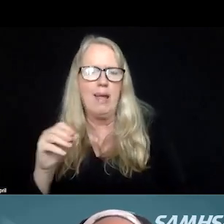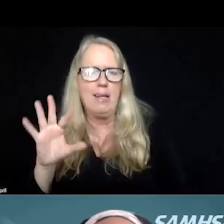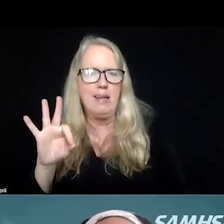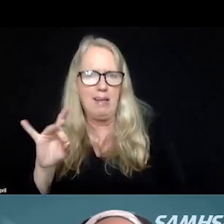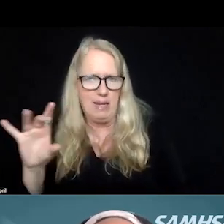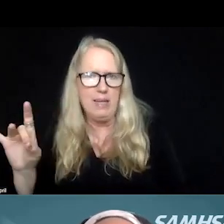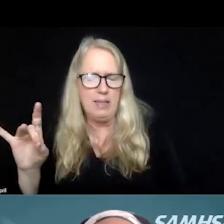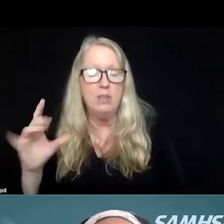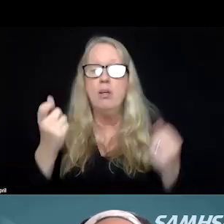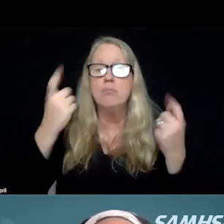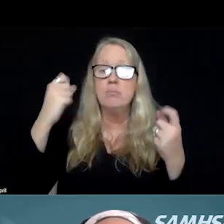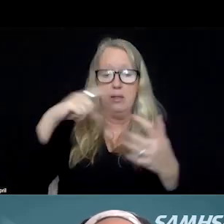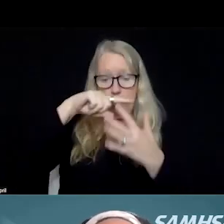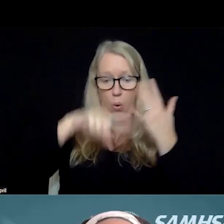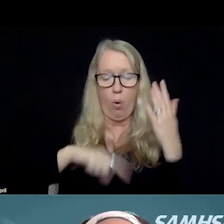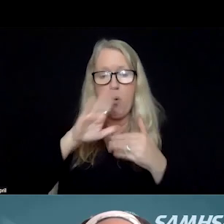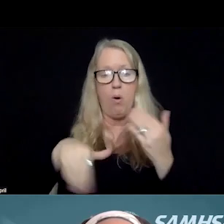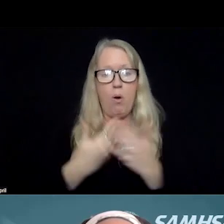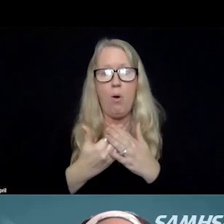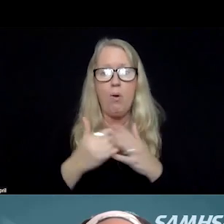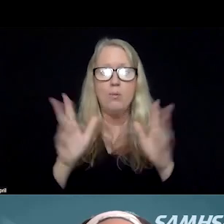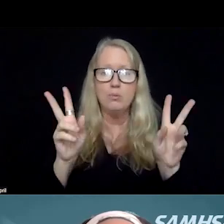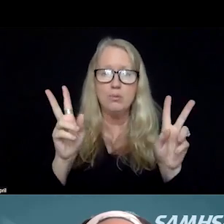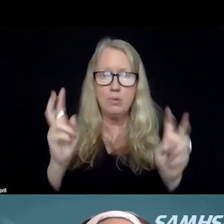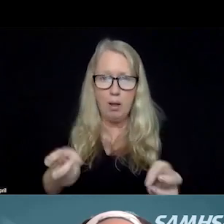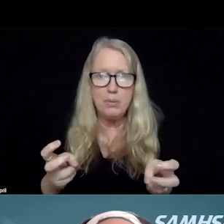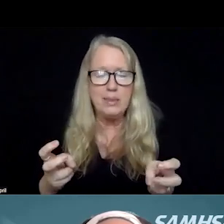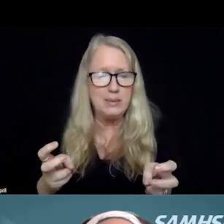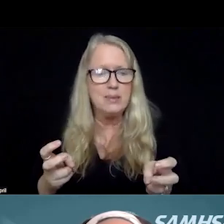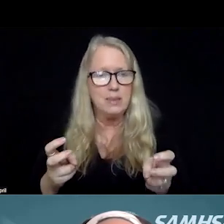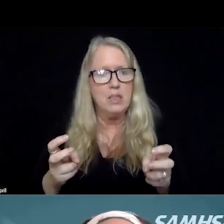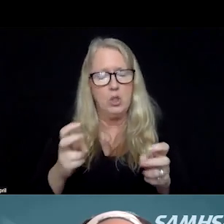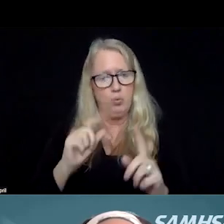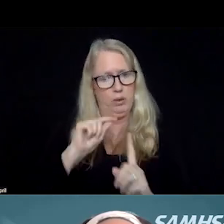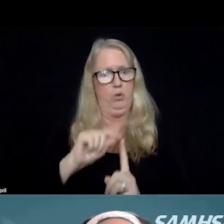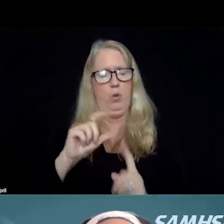ALL OF THESE TOPICS ARE CORE TOPICS THAT ARE TALKED ABOUT IN THIS